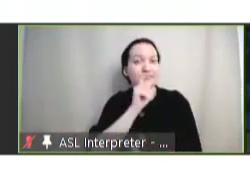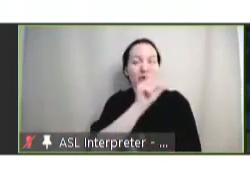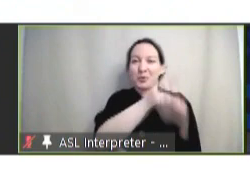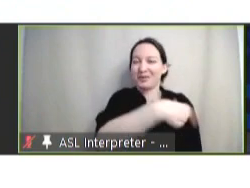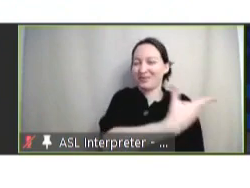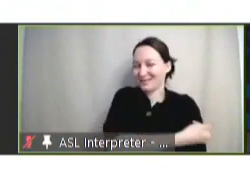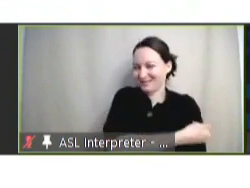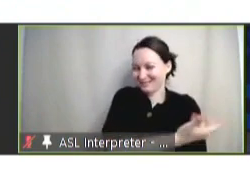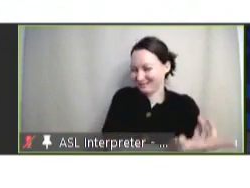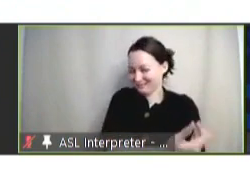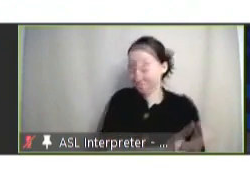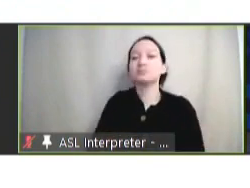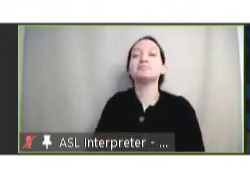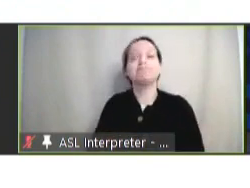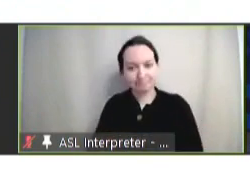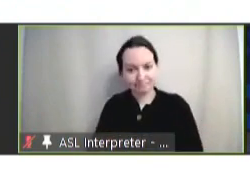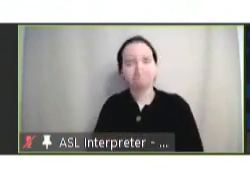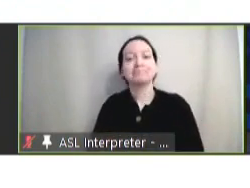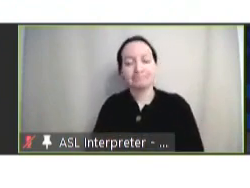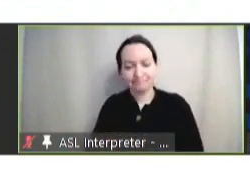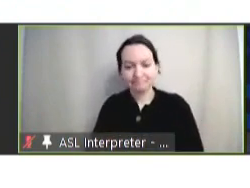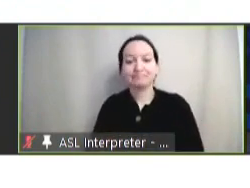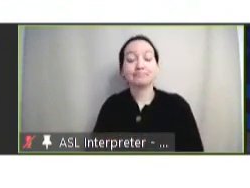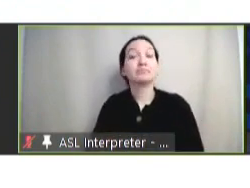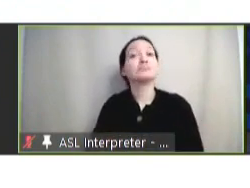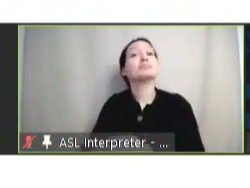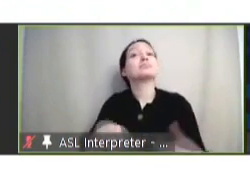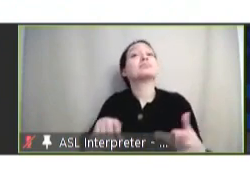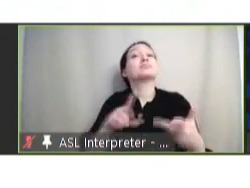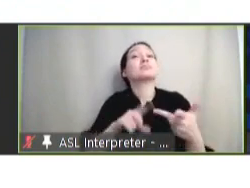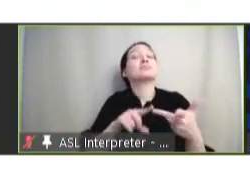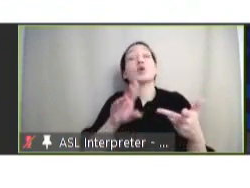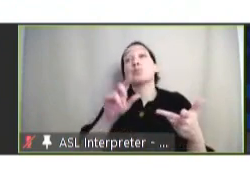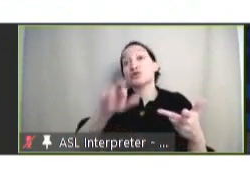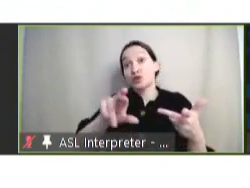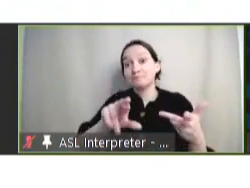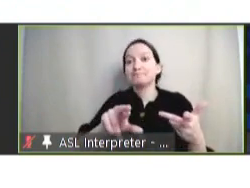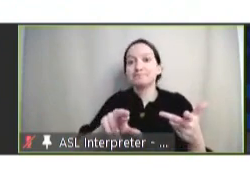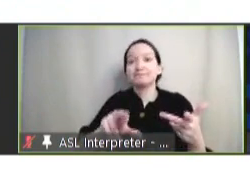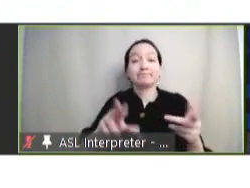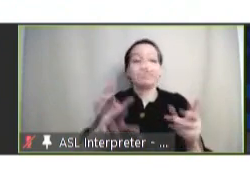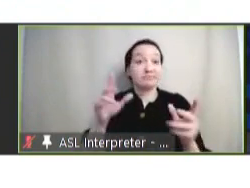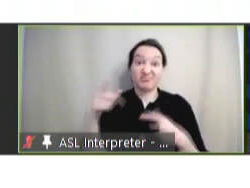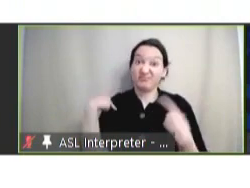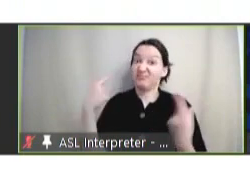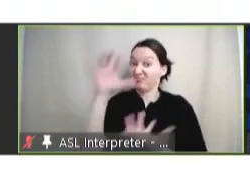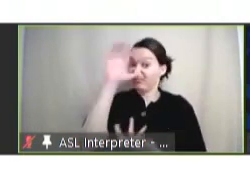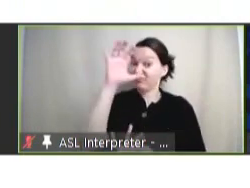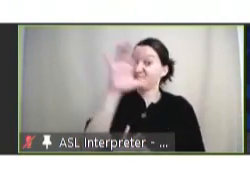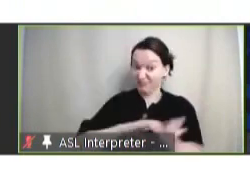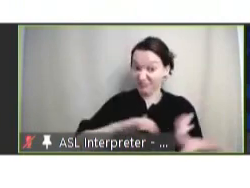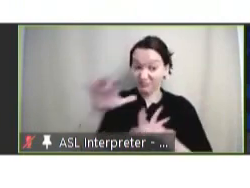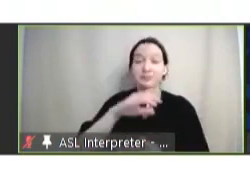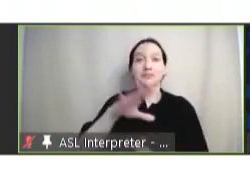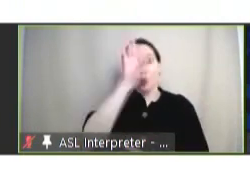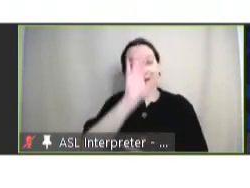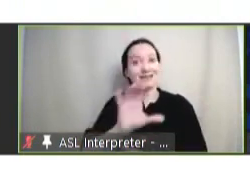Lorraine Martin: Yeah. The booster thing, I don't know if I can take it just really quickly. It has been confusing. And I know we heard someone from CDC here earlier say that